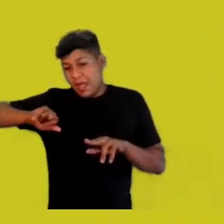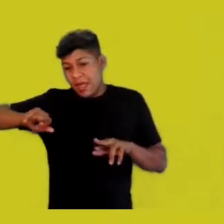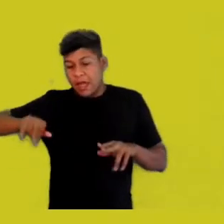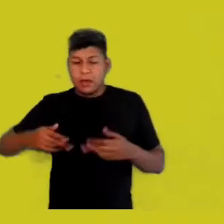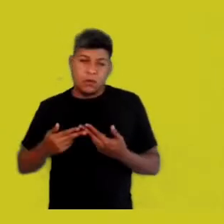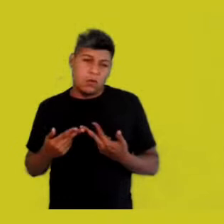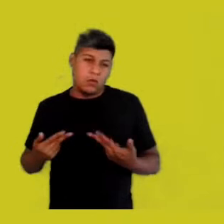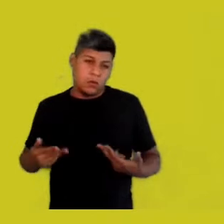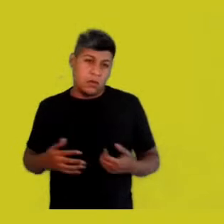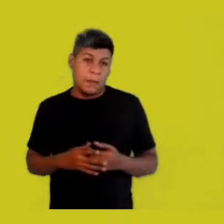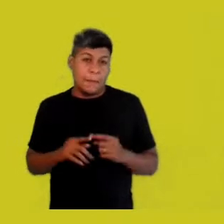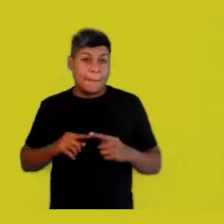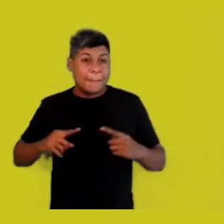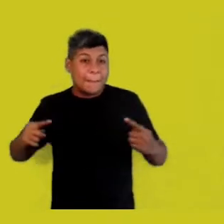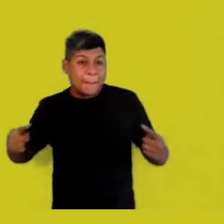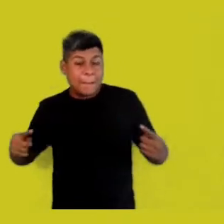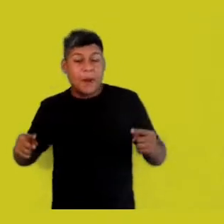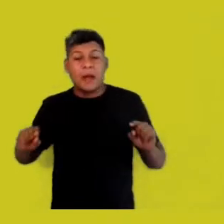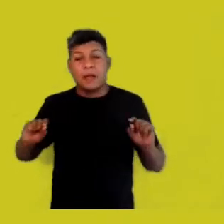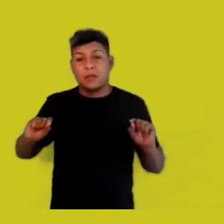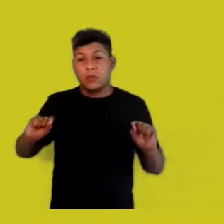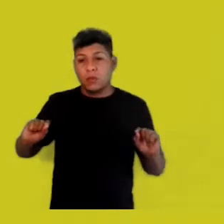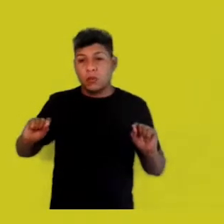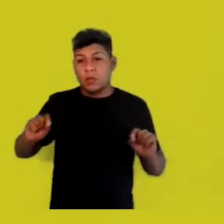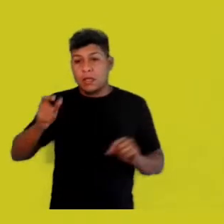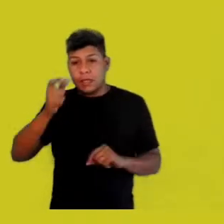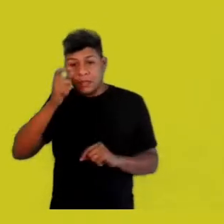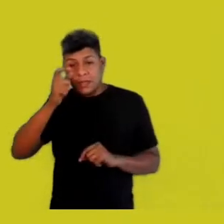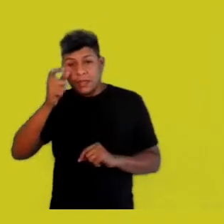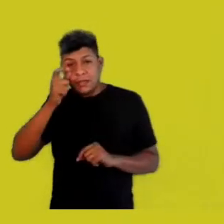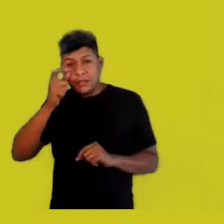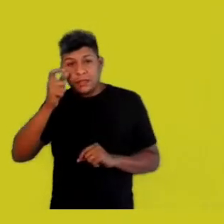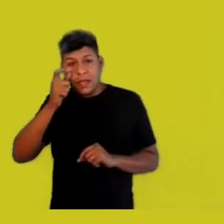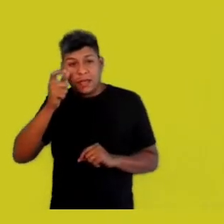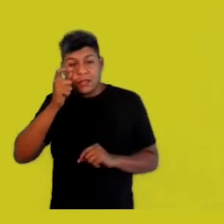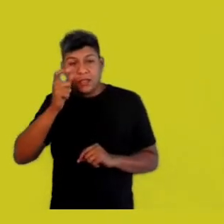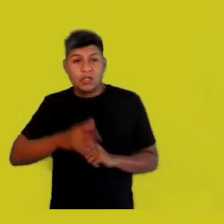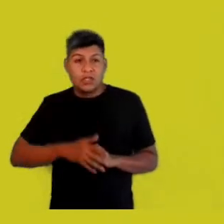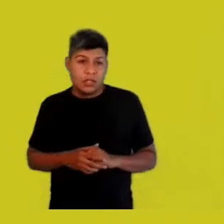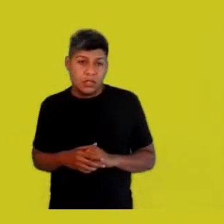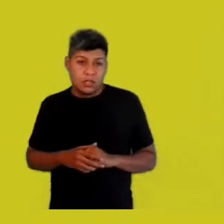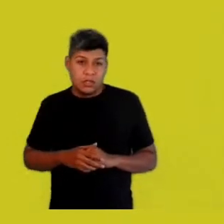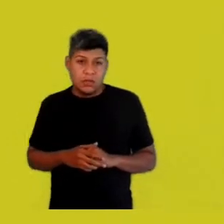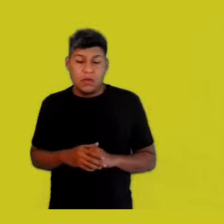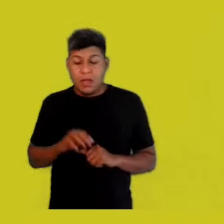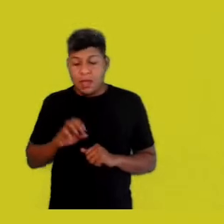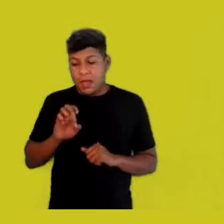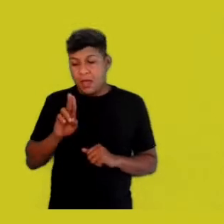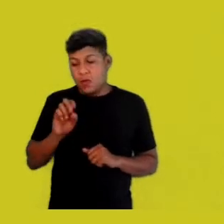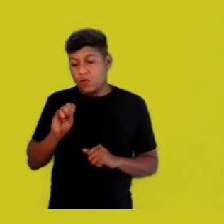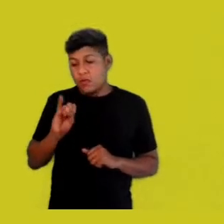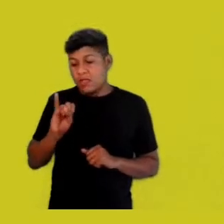But it’s interesting that Hesiod offers us,